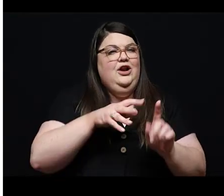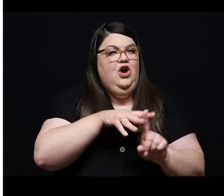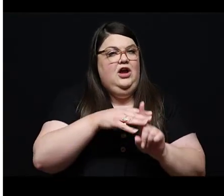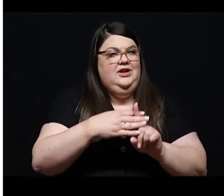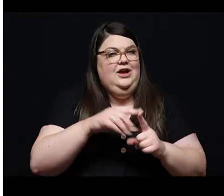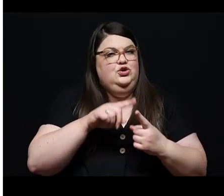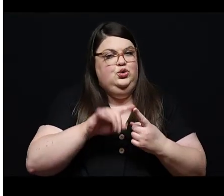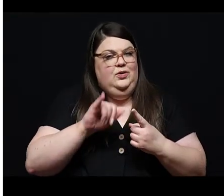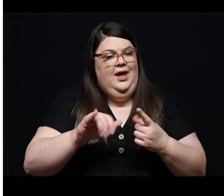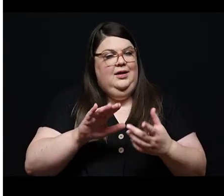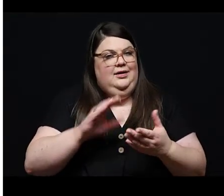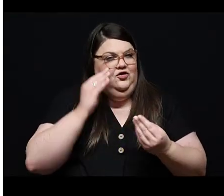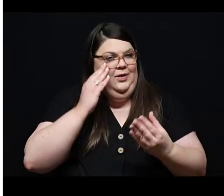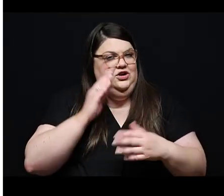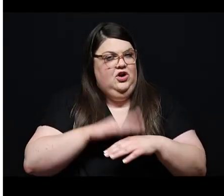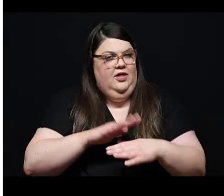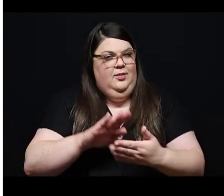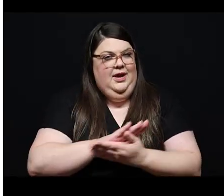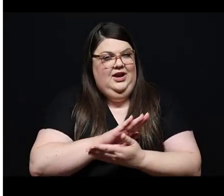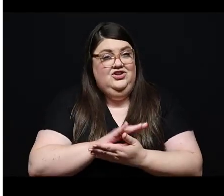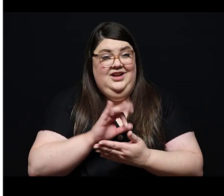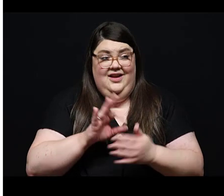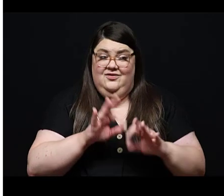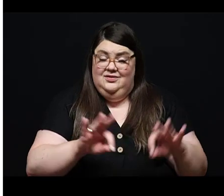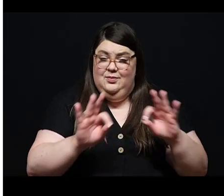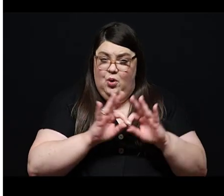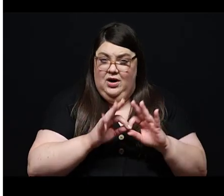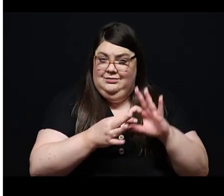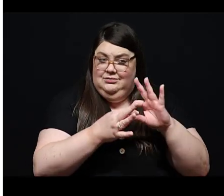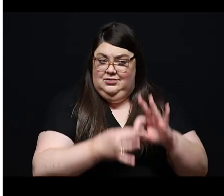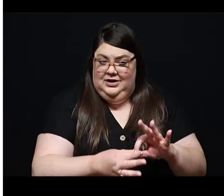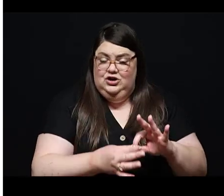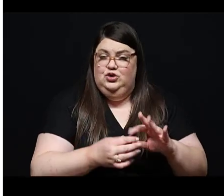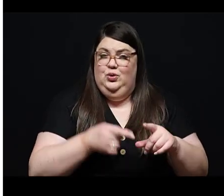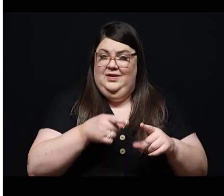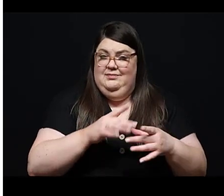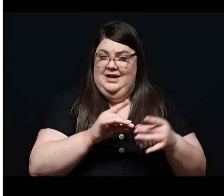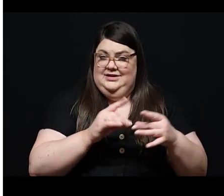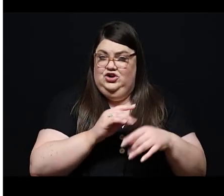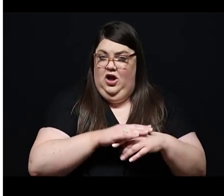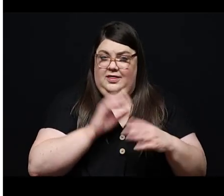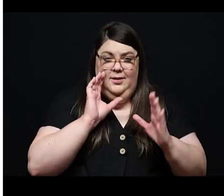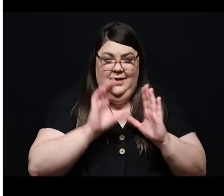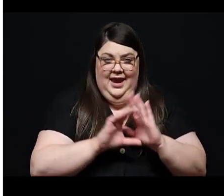If the image is essential to the overall message of the page, then these images are informative and